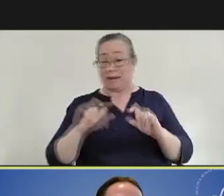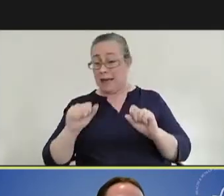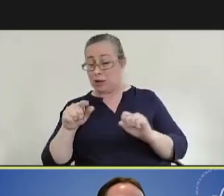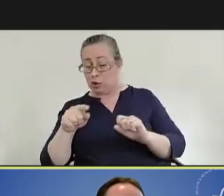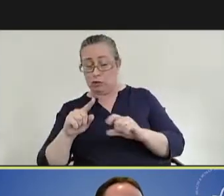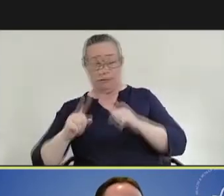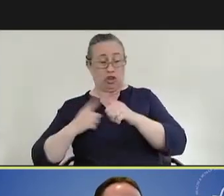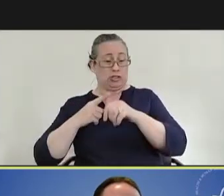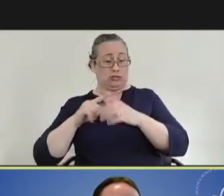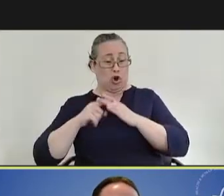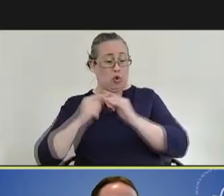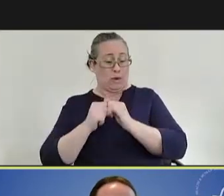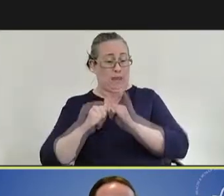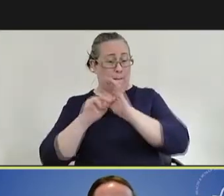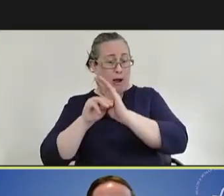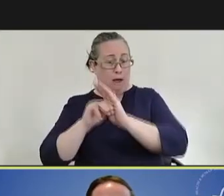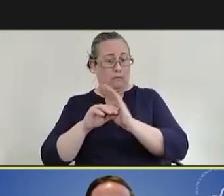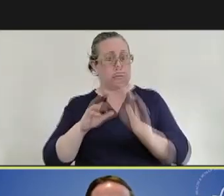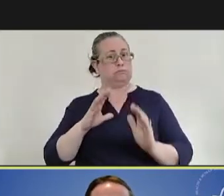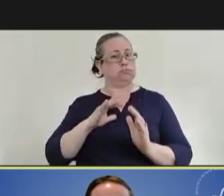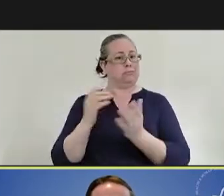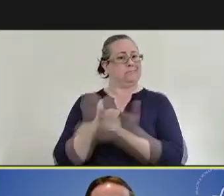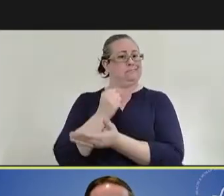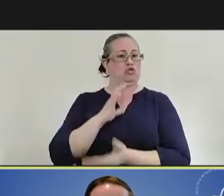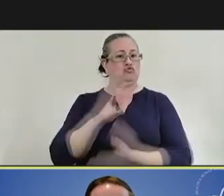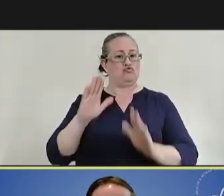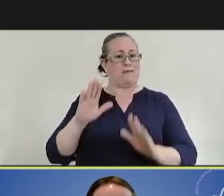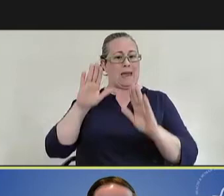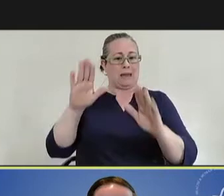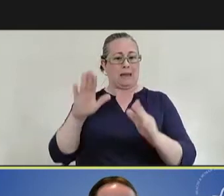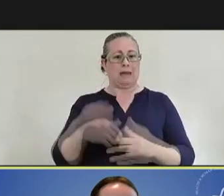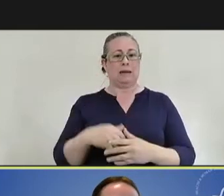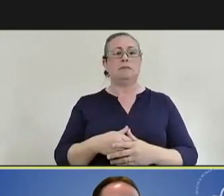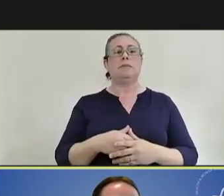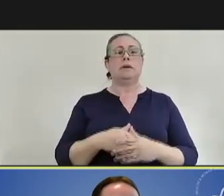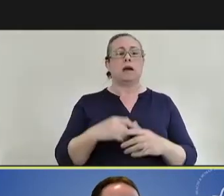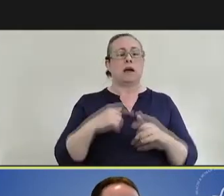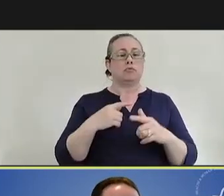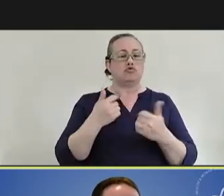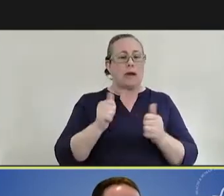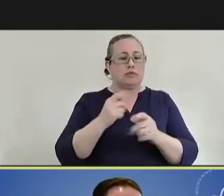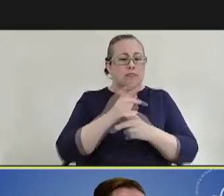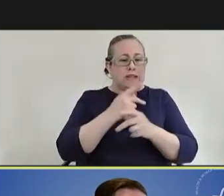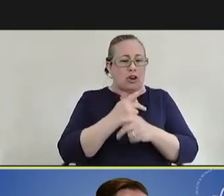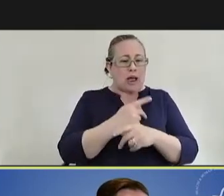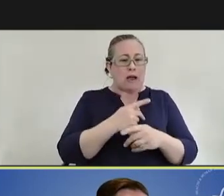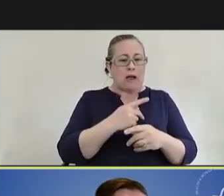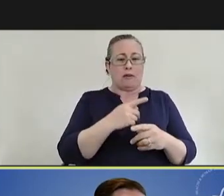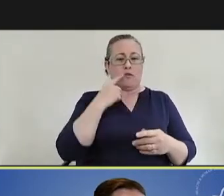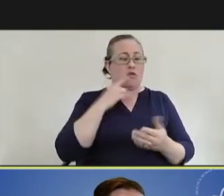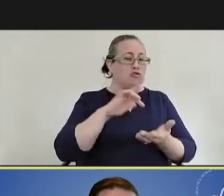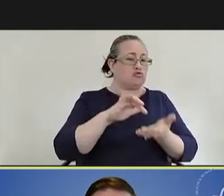artificial intelligence to identify molecules for drug repurposing candidates for leverage managing